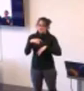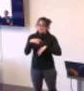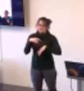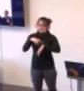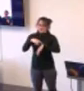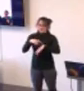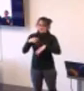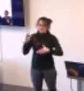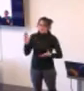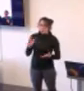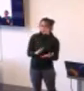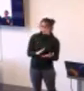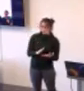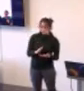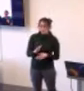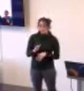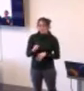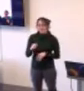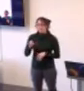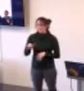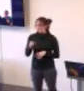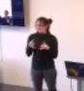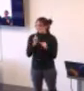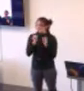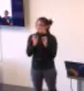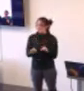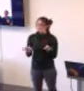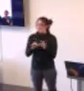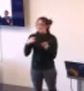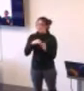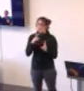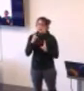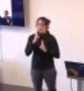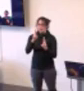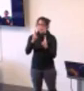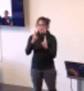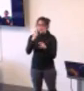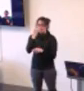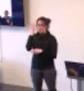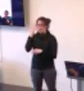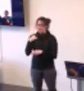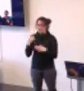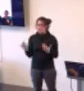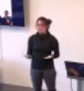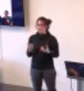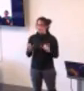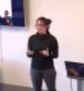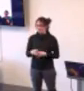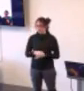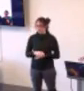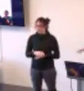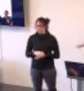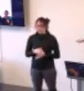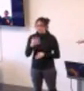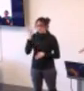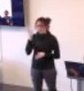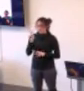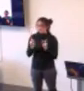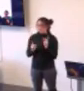It's really important that we honor the reason why I'm standing here. Which is the people who I serve.